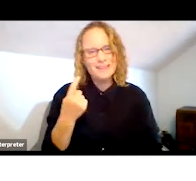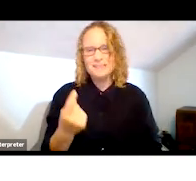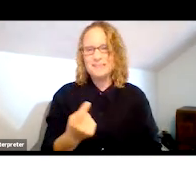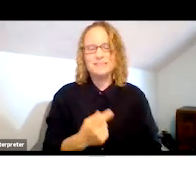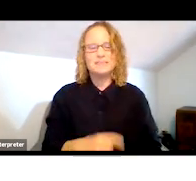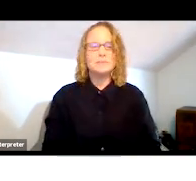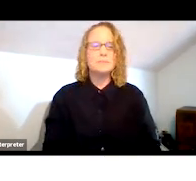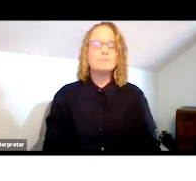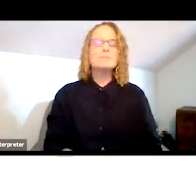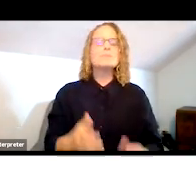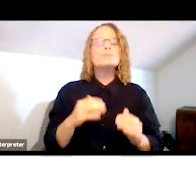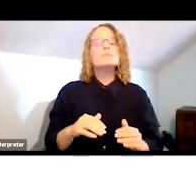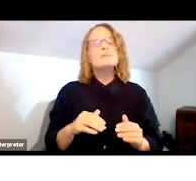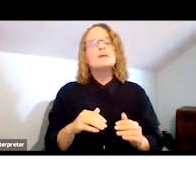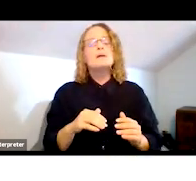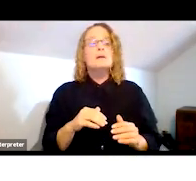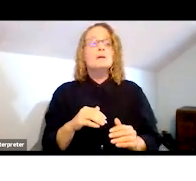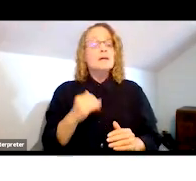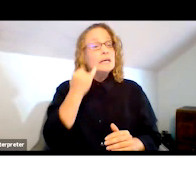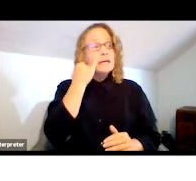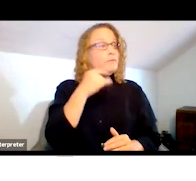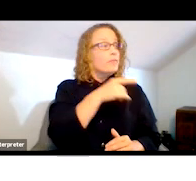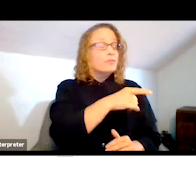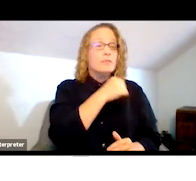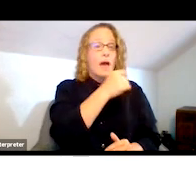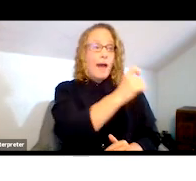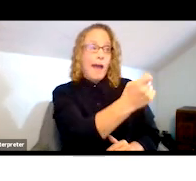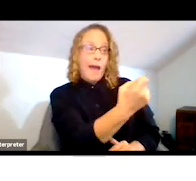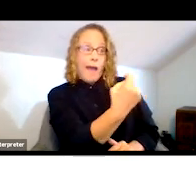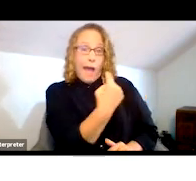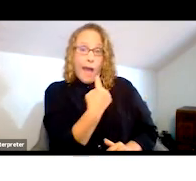A lot of us, in wanting to share in the experience,